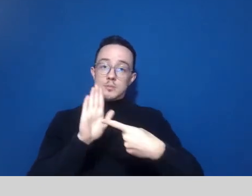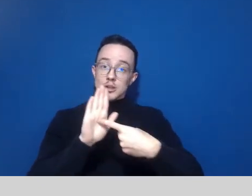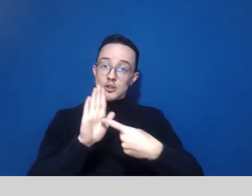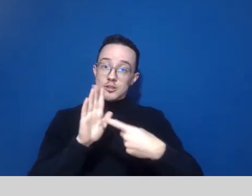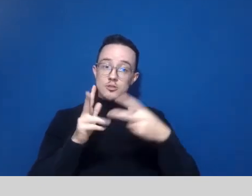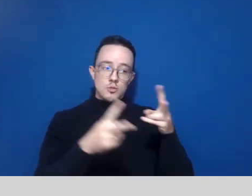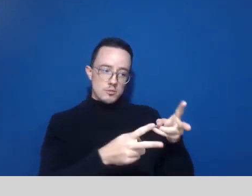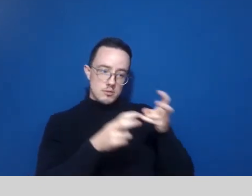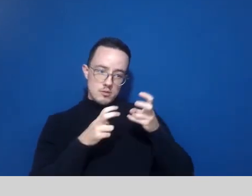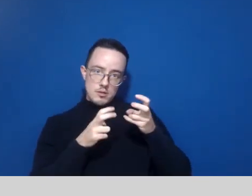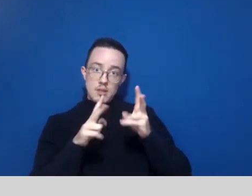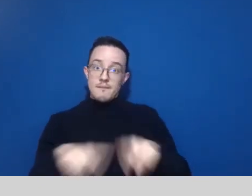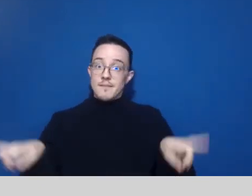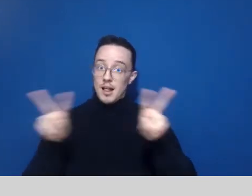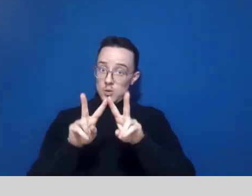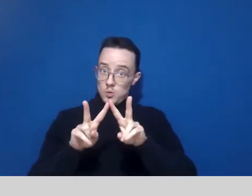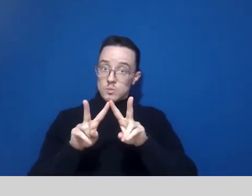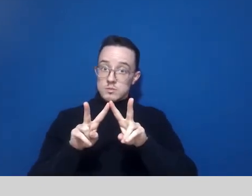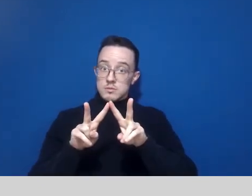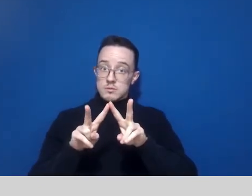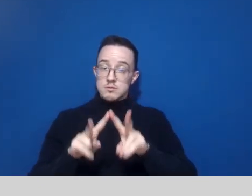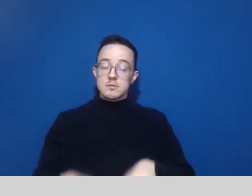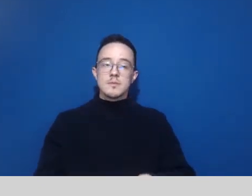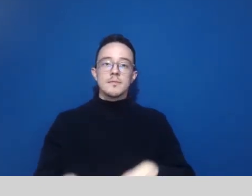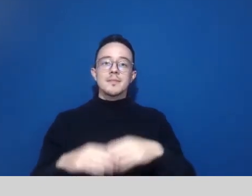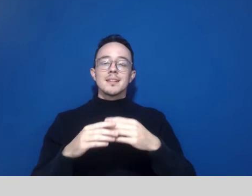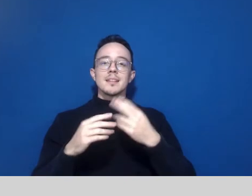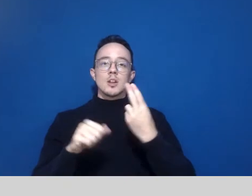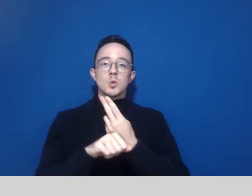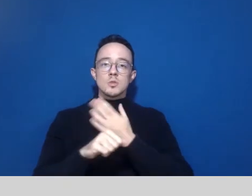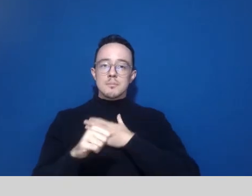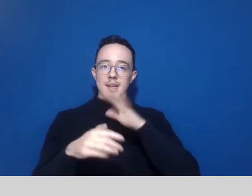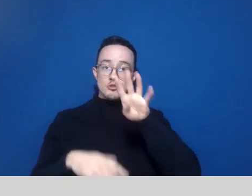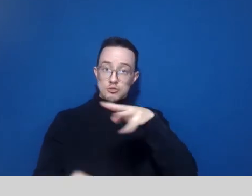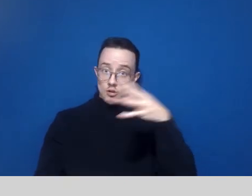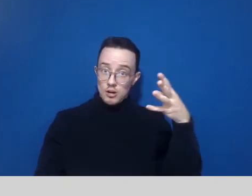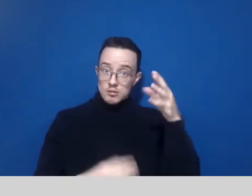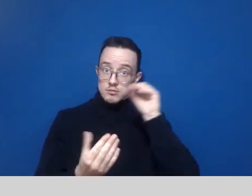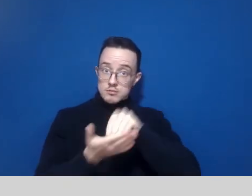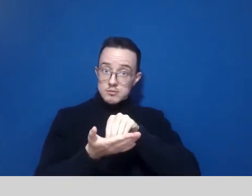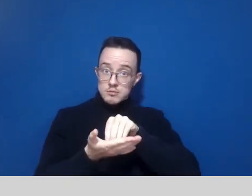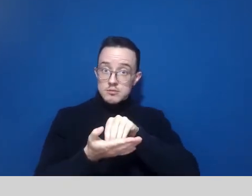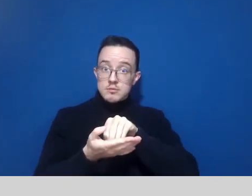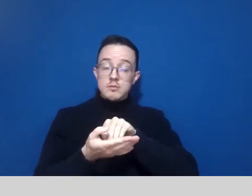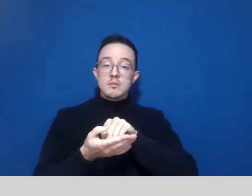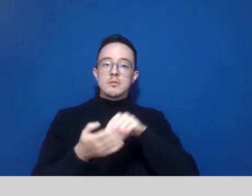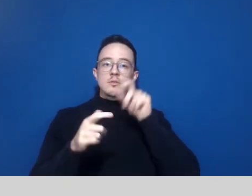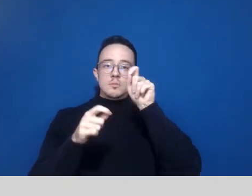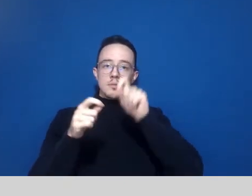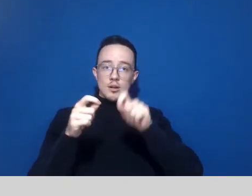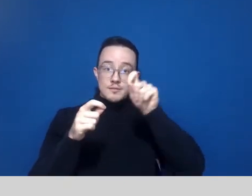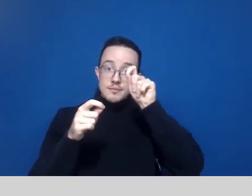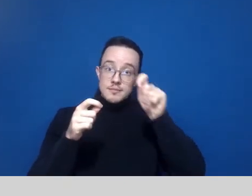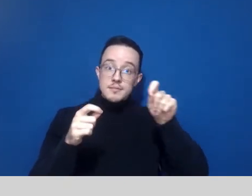that weight value out as the thing before the LB. And then I can use my charting plugin to plot that as a chart.